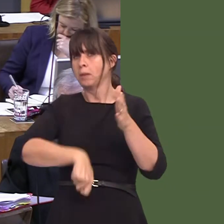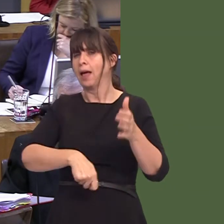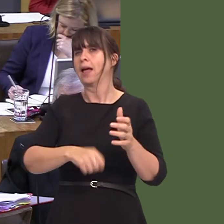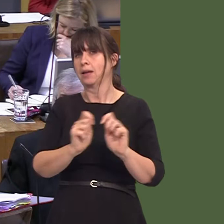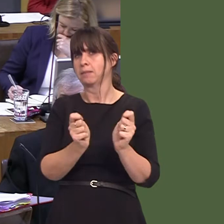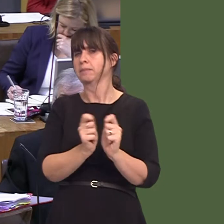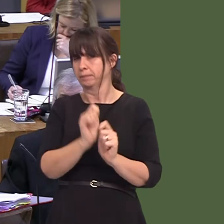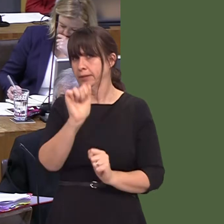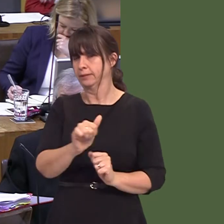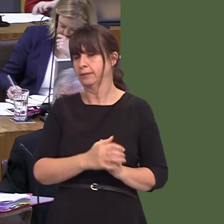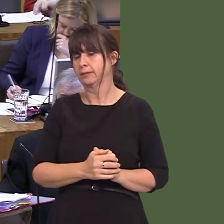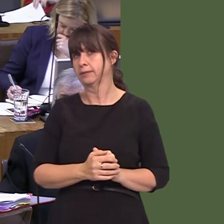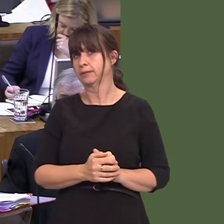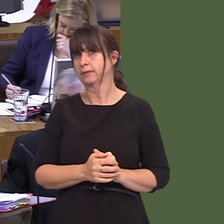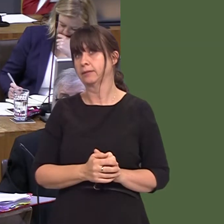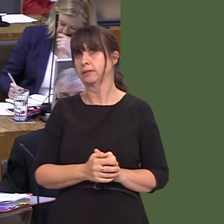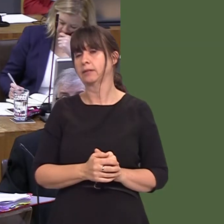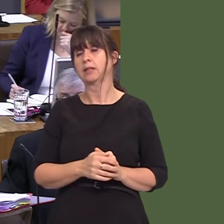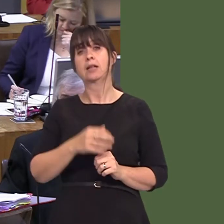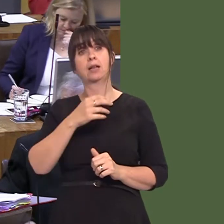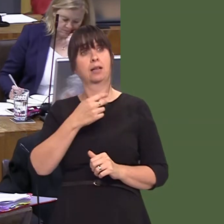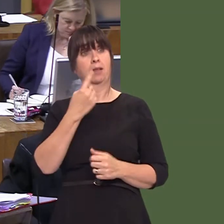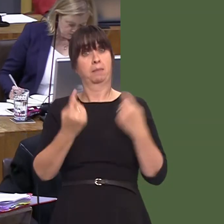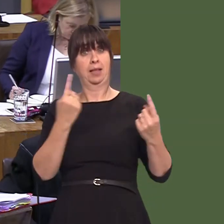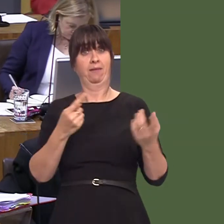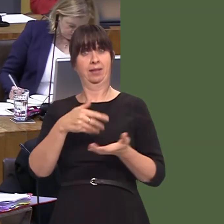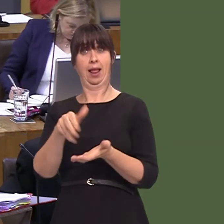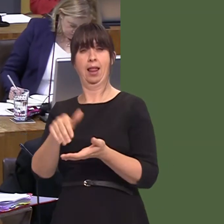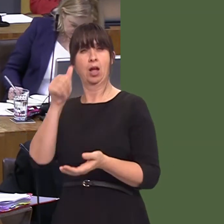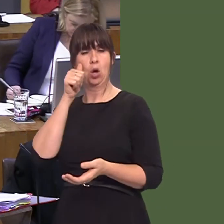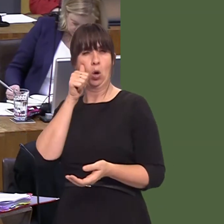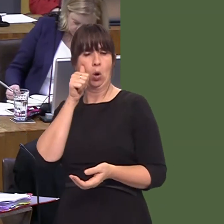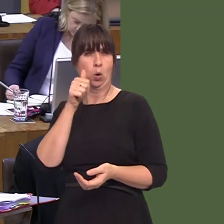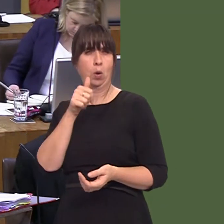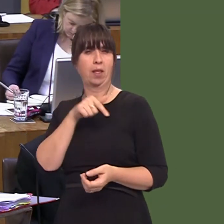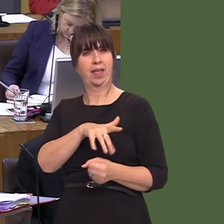Big Issueí. When it comes to the actual vendors, their circumstances tend to be very, very different,